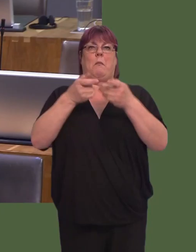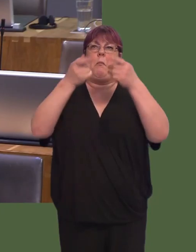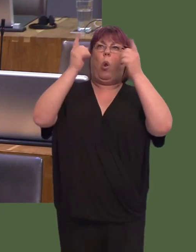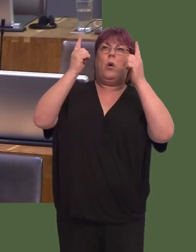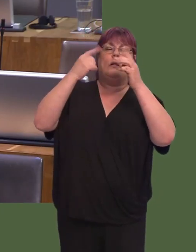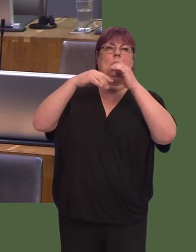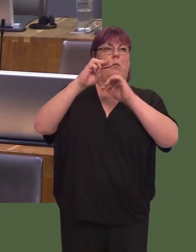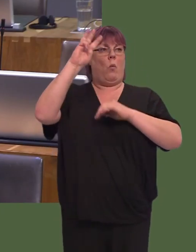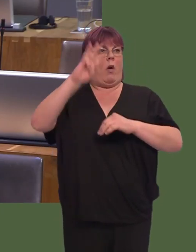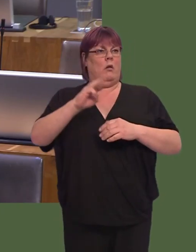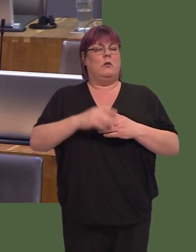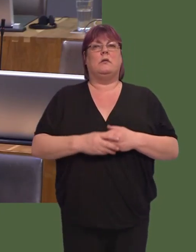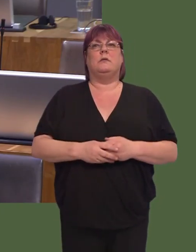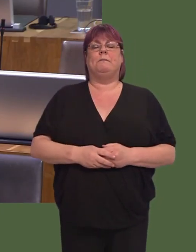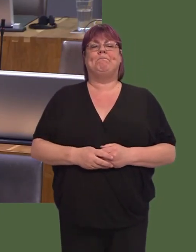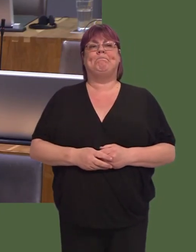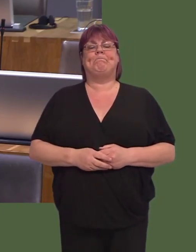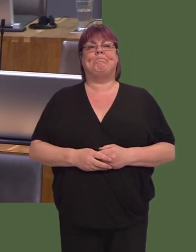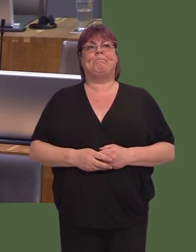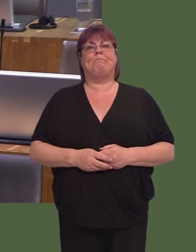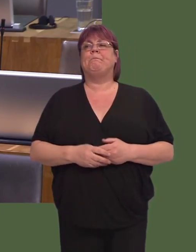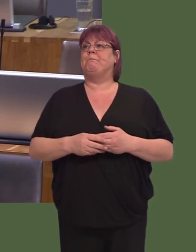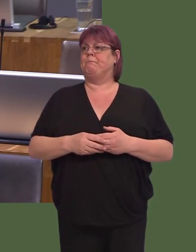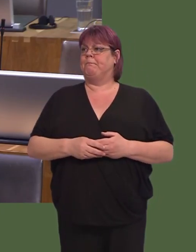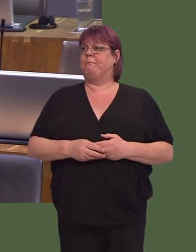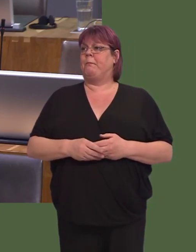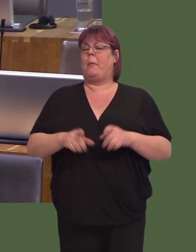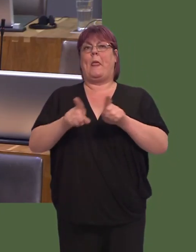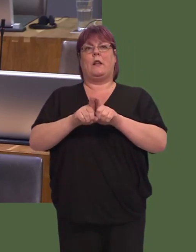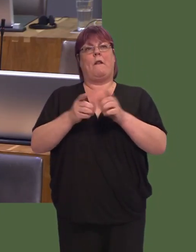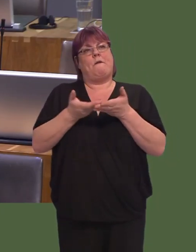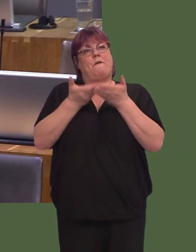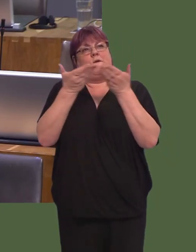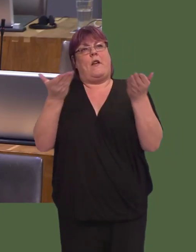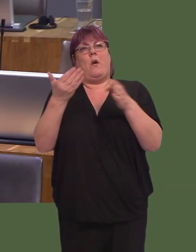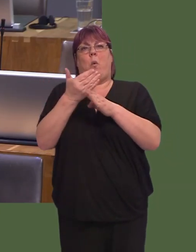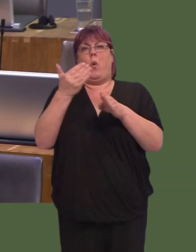I can also say that, in looking at fair work, and the fair work agenda in Wales in social